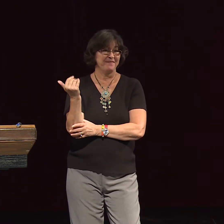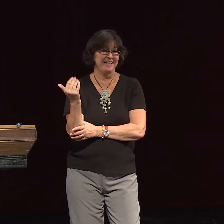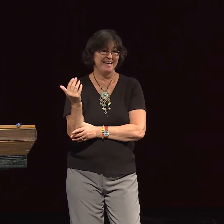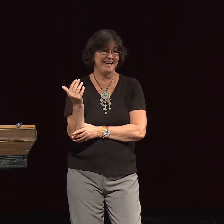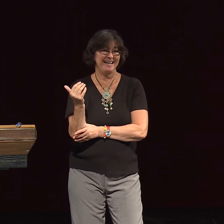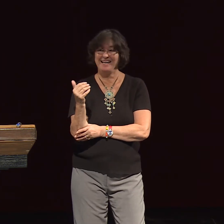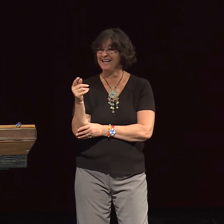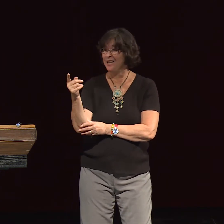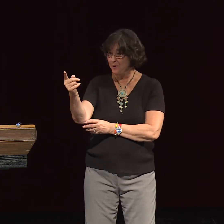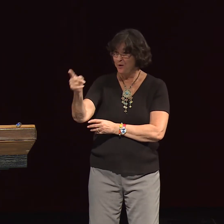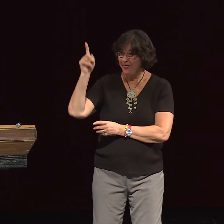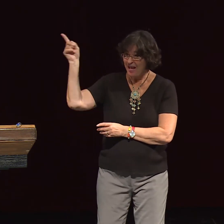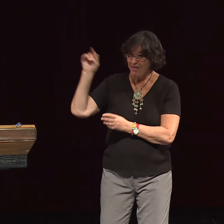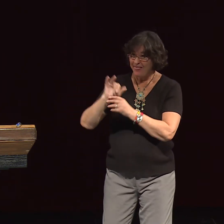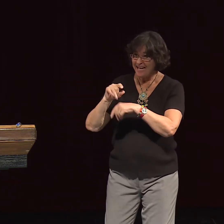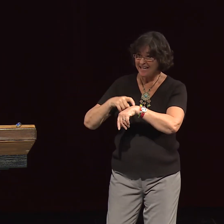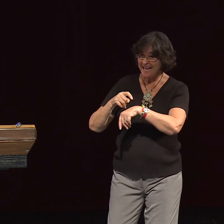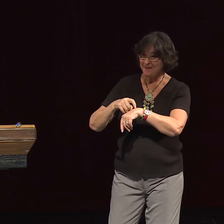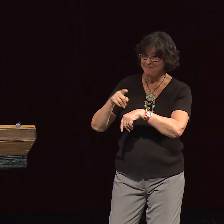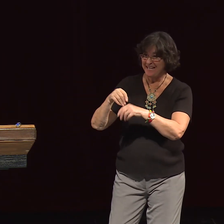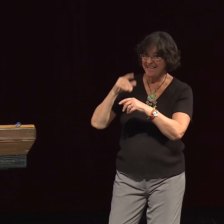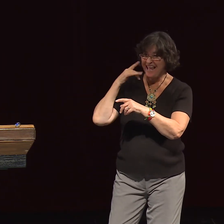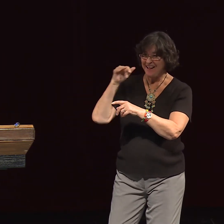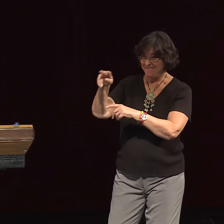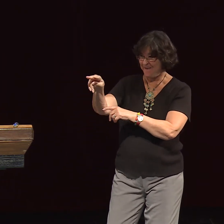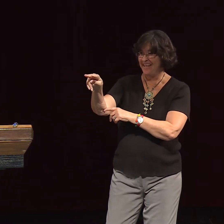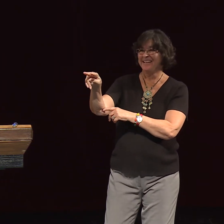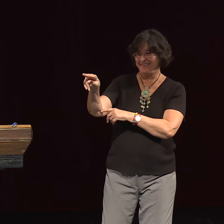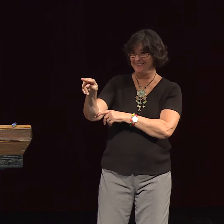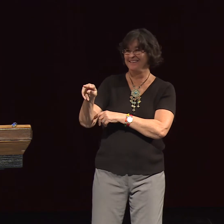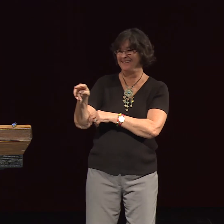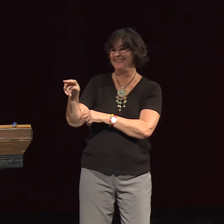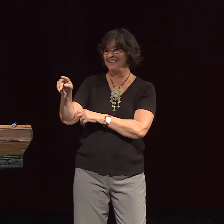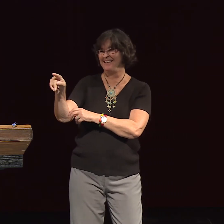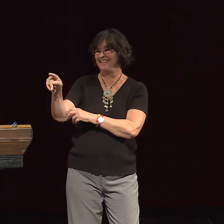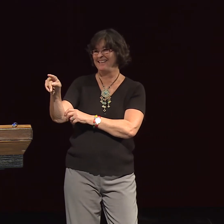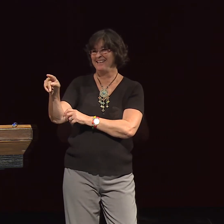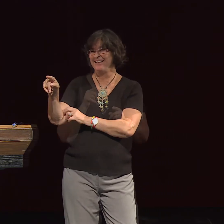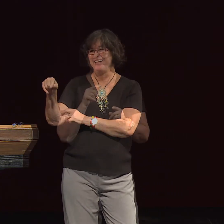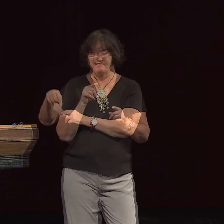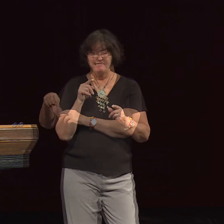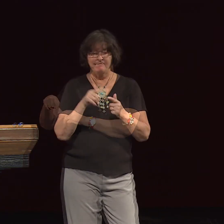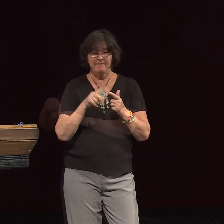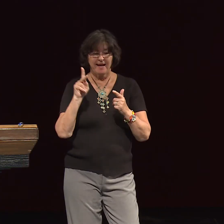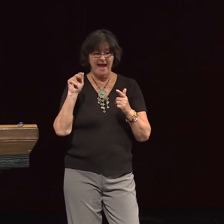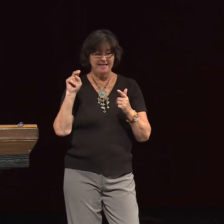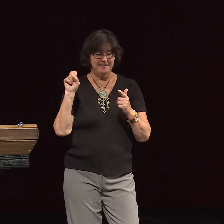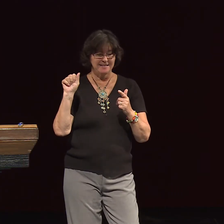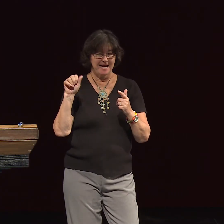in November of 2015. So, you're from California?